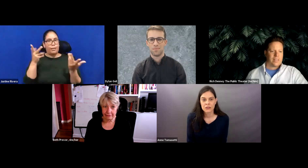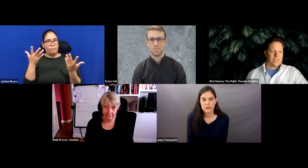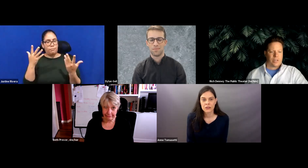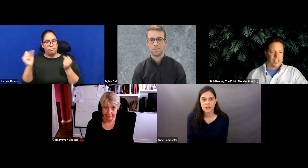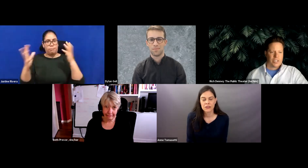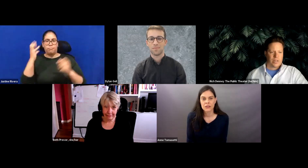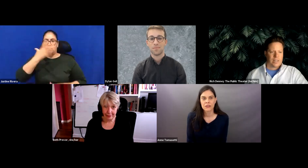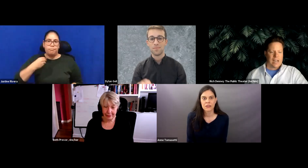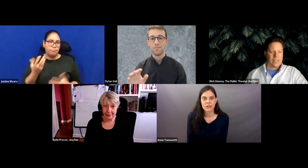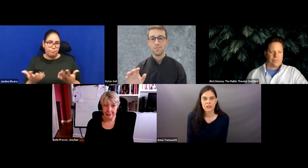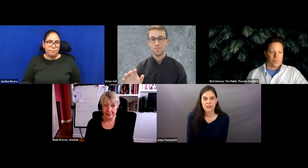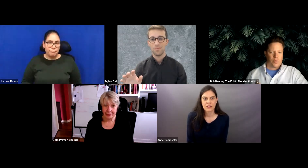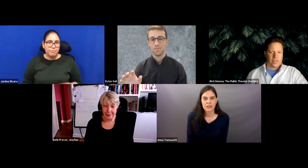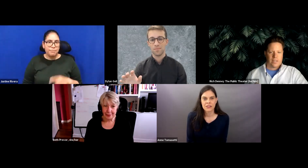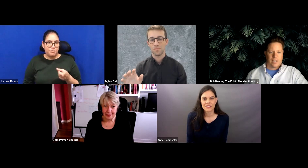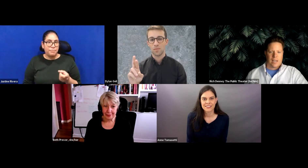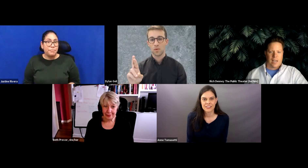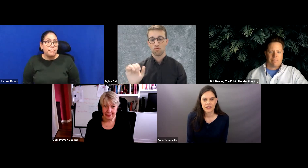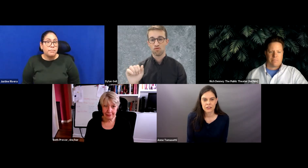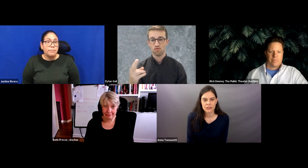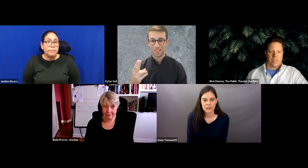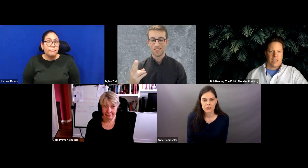This is Rich. I just want to highlight for a moment the